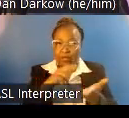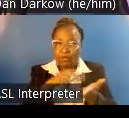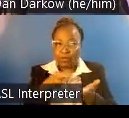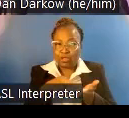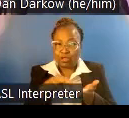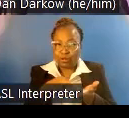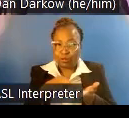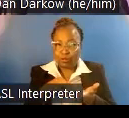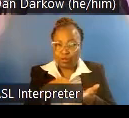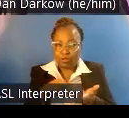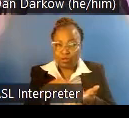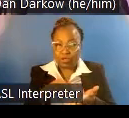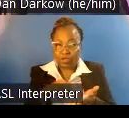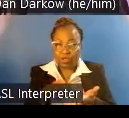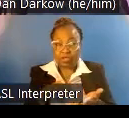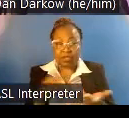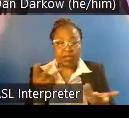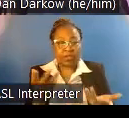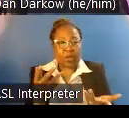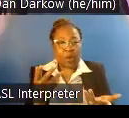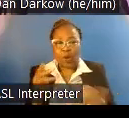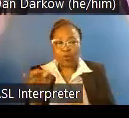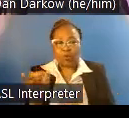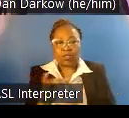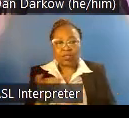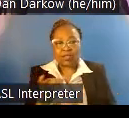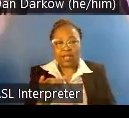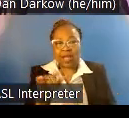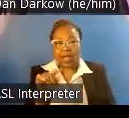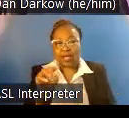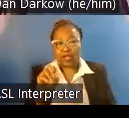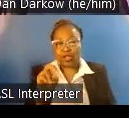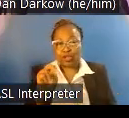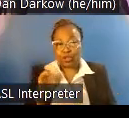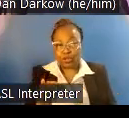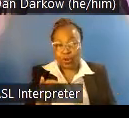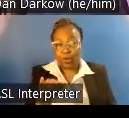So just like Toni Saia and Liz Thomson presented yesterday,